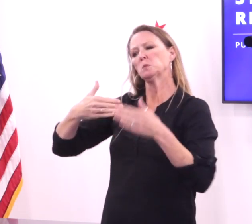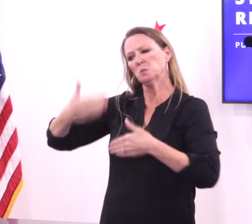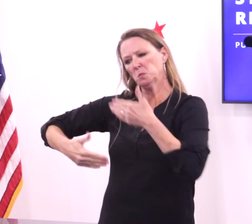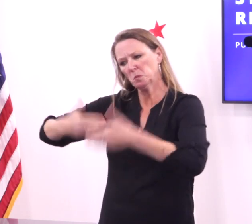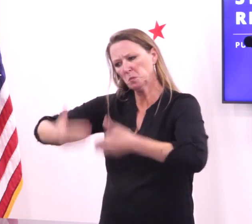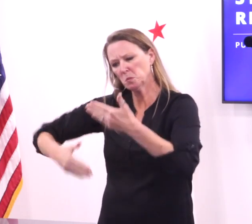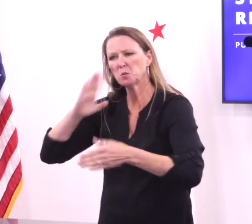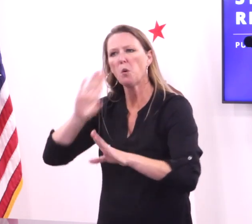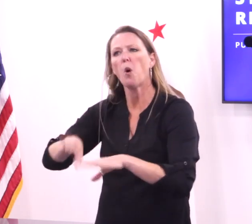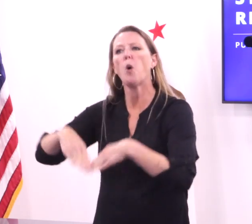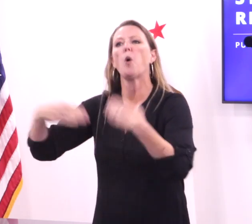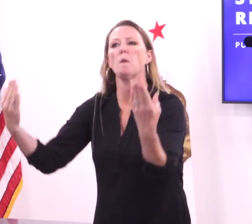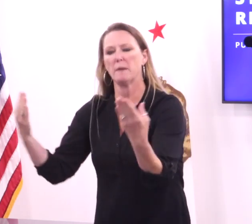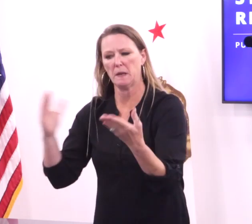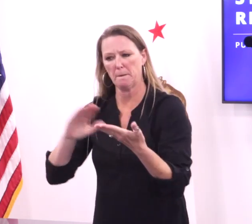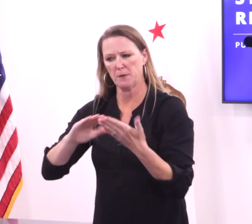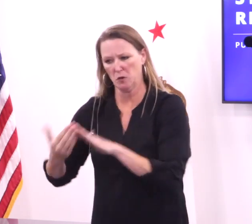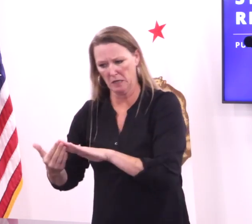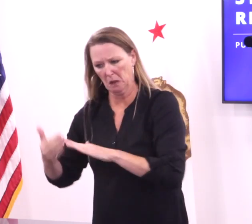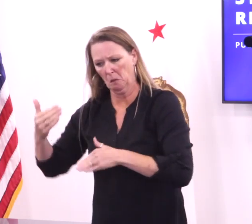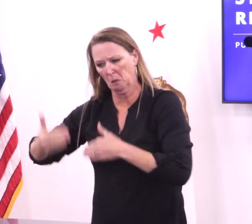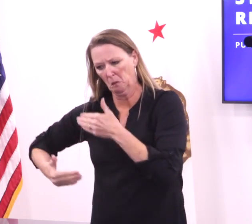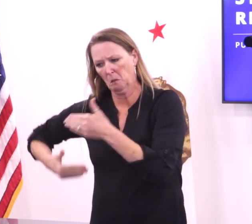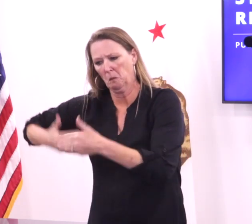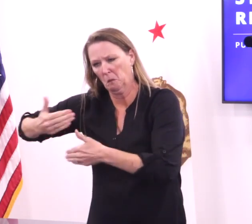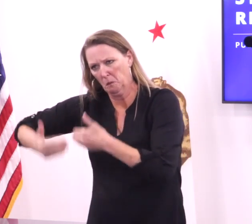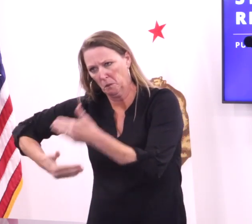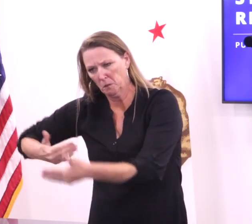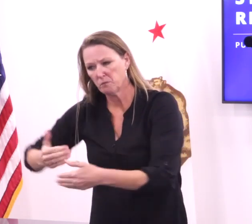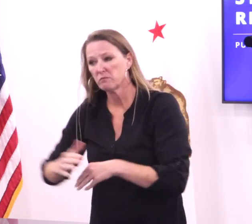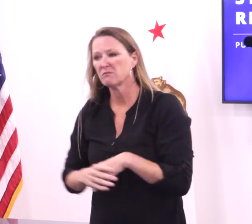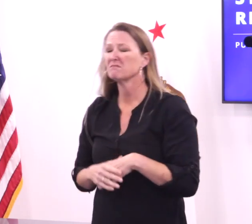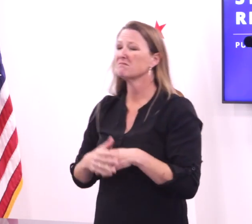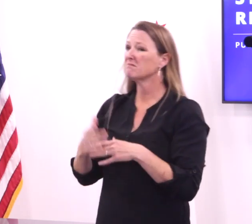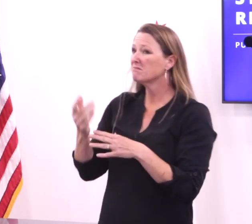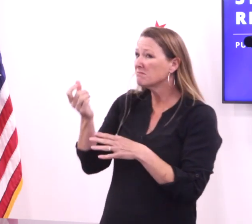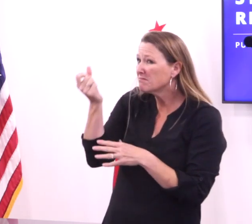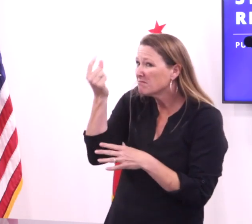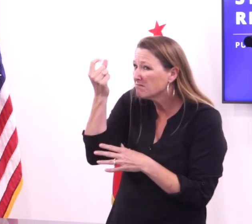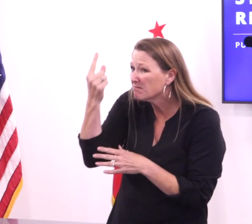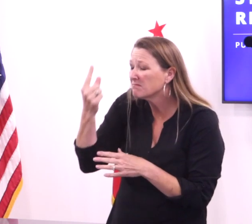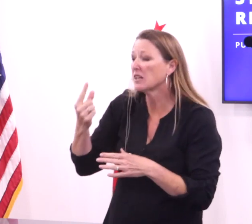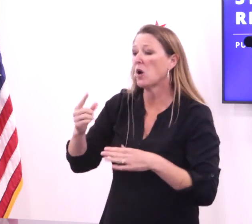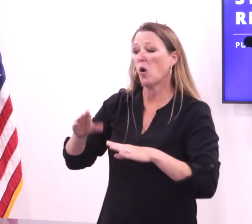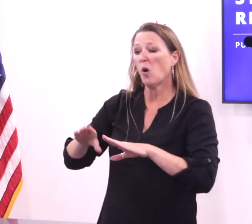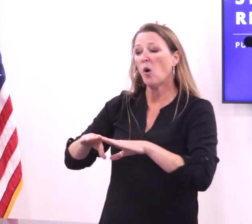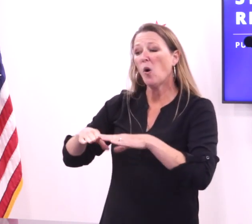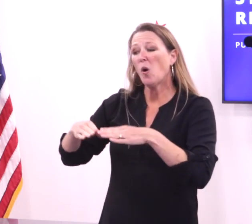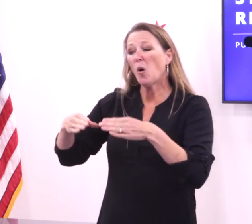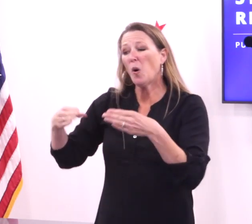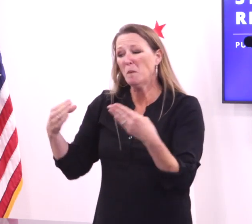Even with minimal risks, under any circumstance, we may see increased cases.